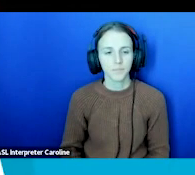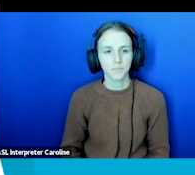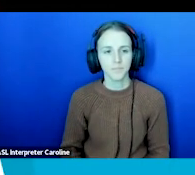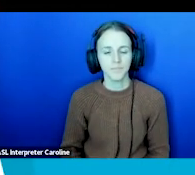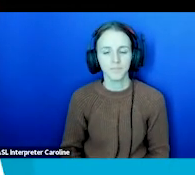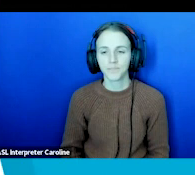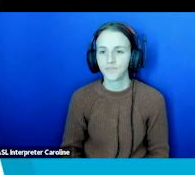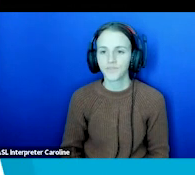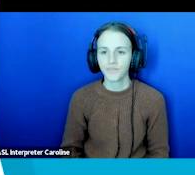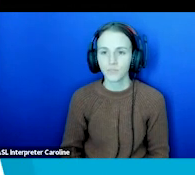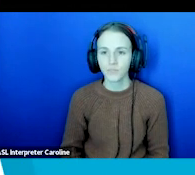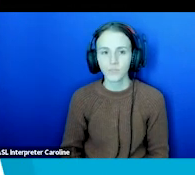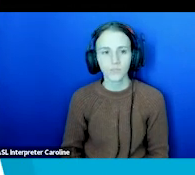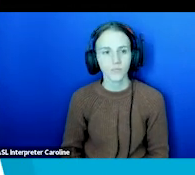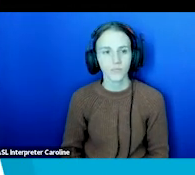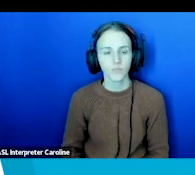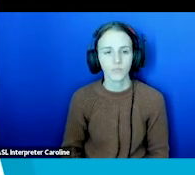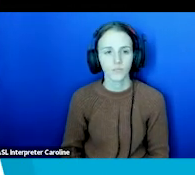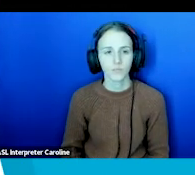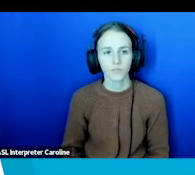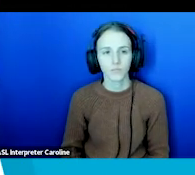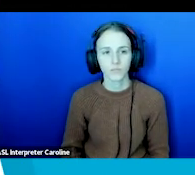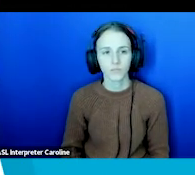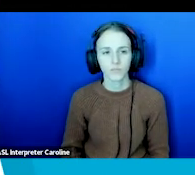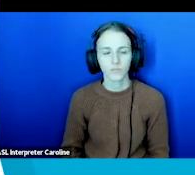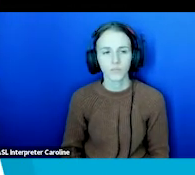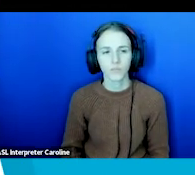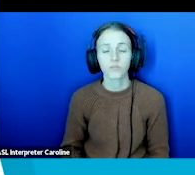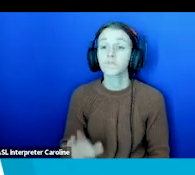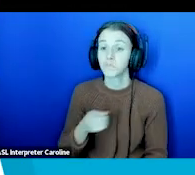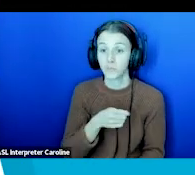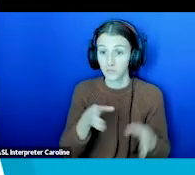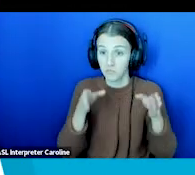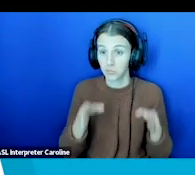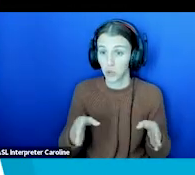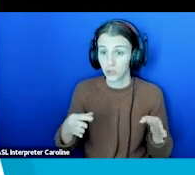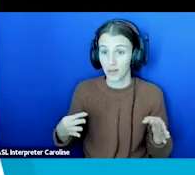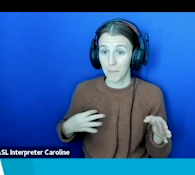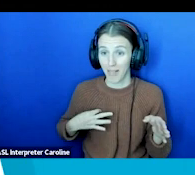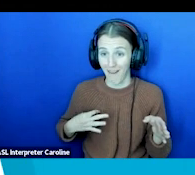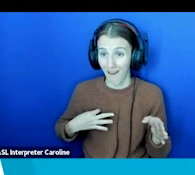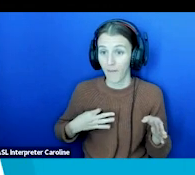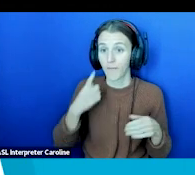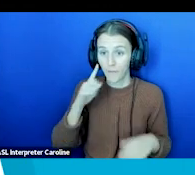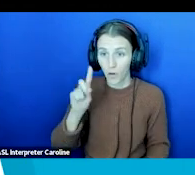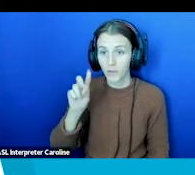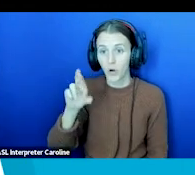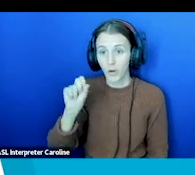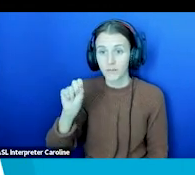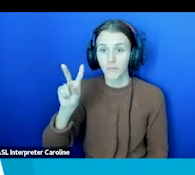TO PREPARE THE WORKFORCE OR LOOKING FOR PART TIME JOB EXPERIENCES.